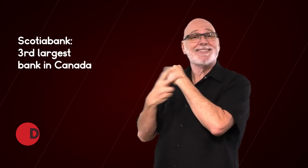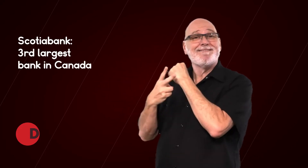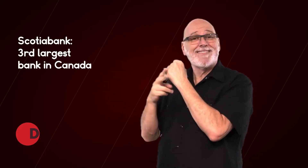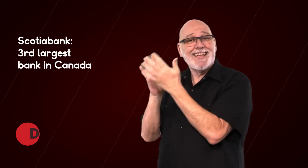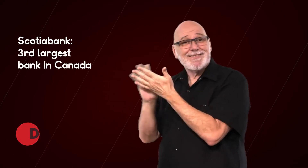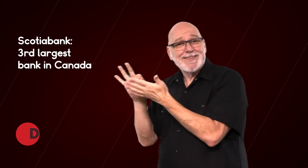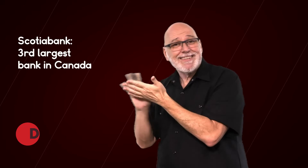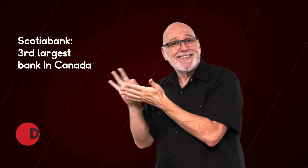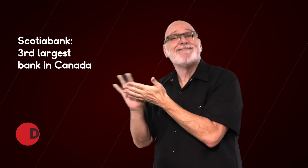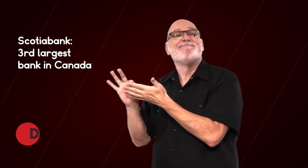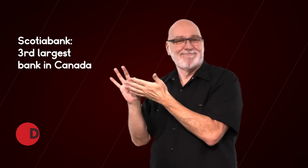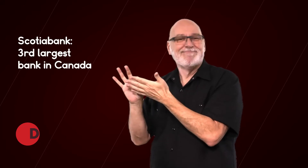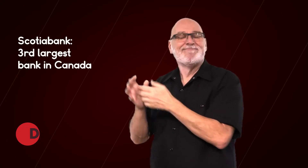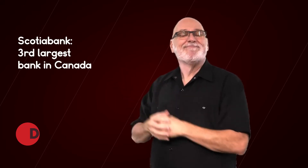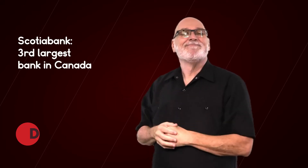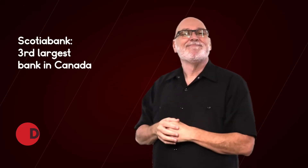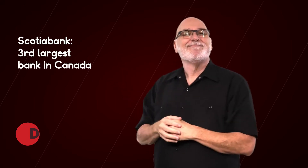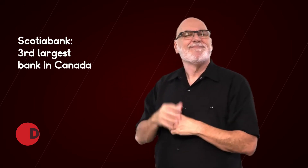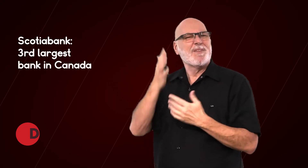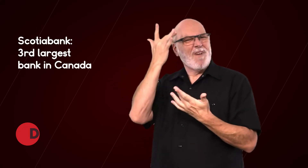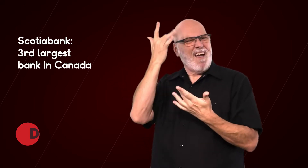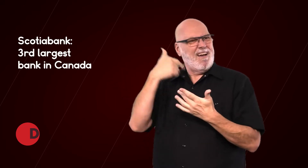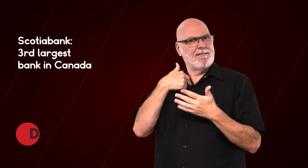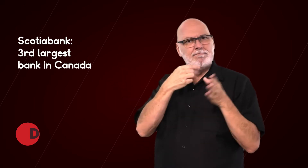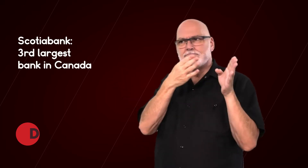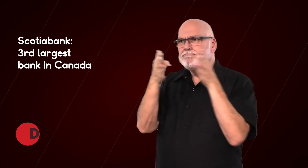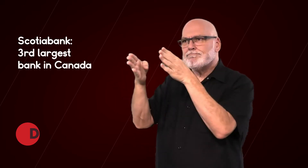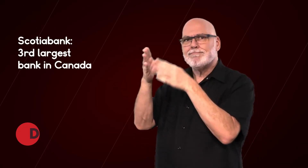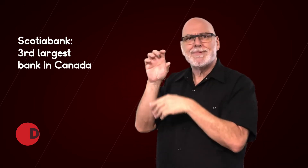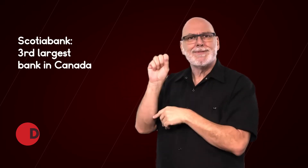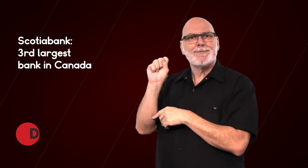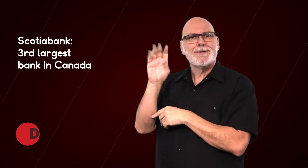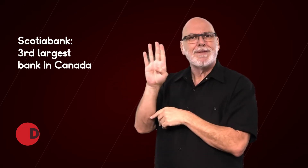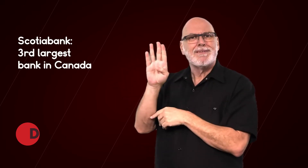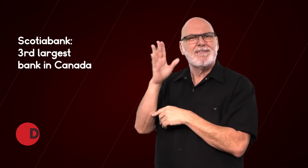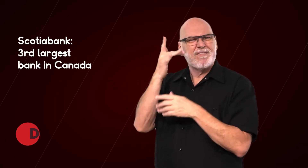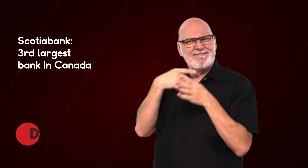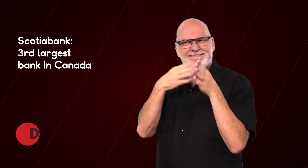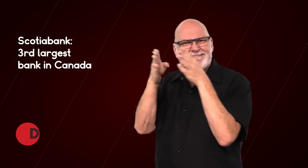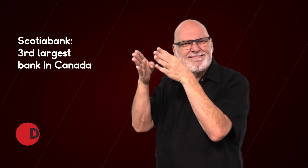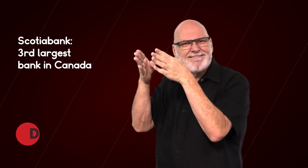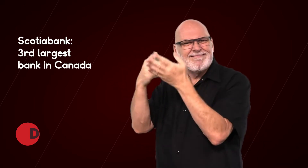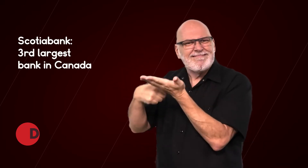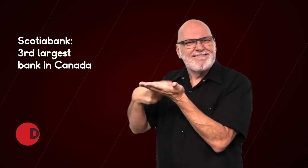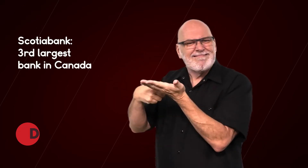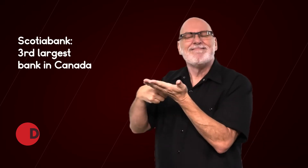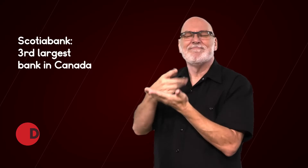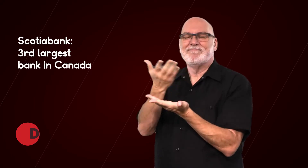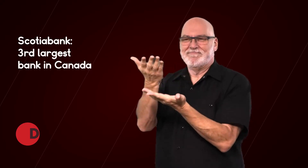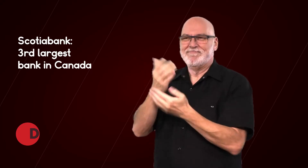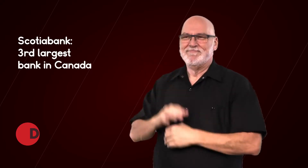and savings accounts. Why should we consider Scotiabank?